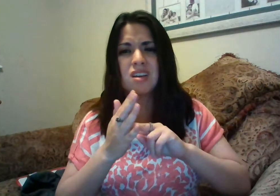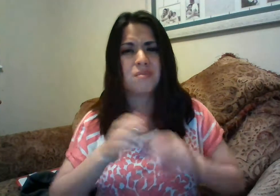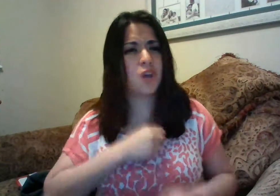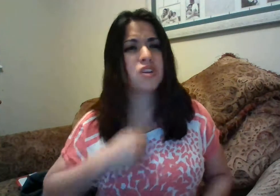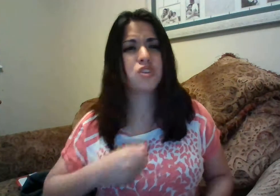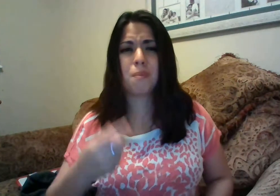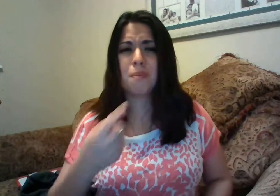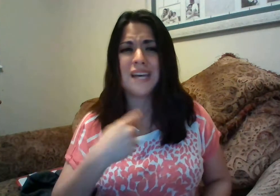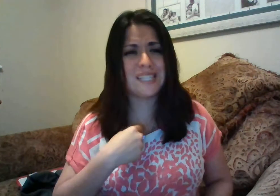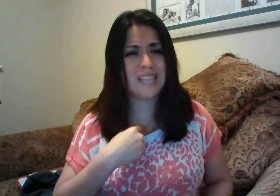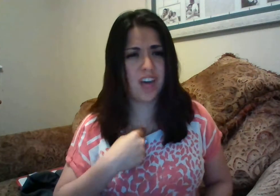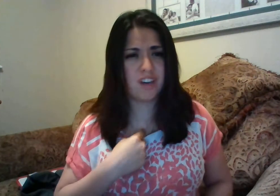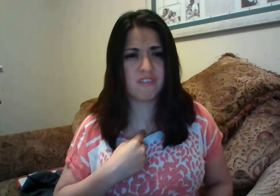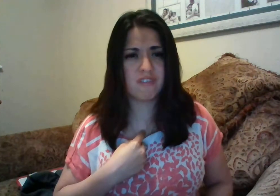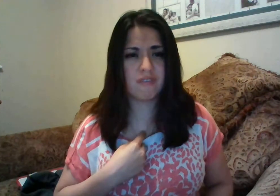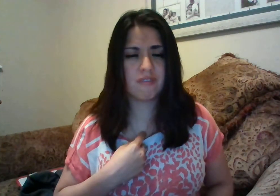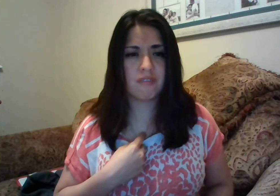I'm sorry to myself